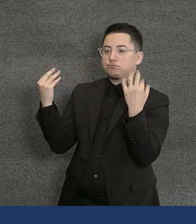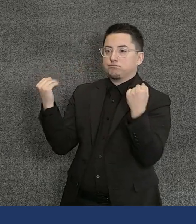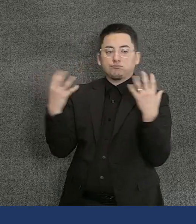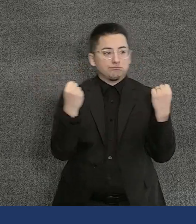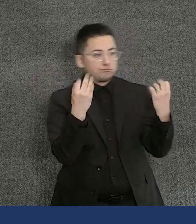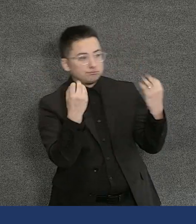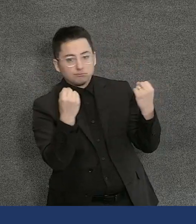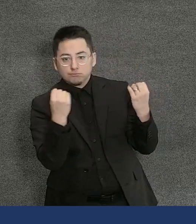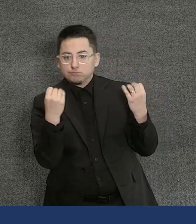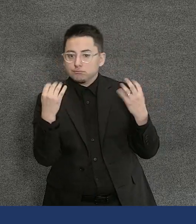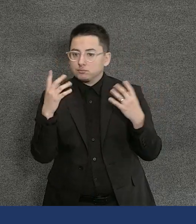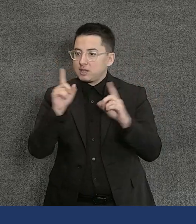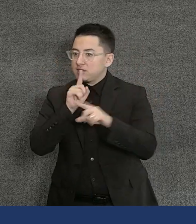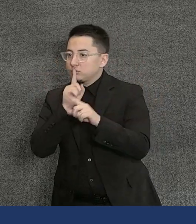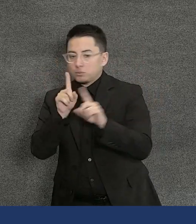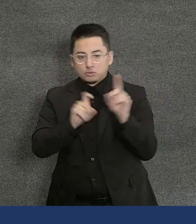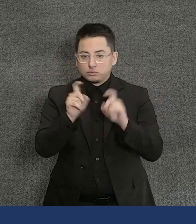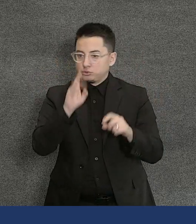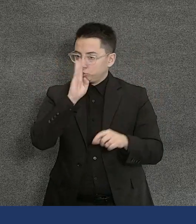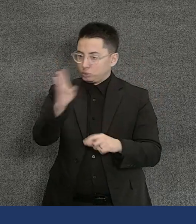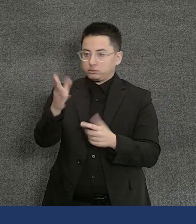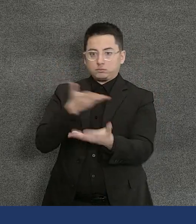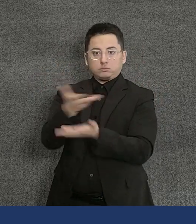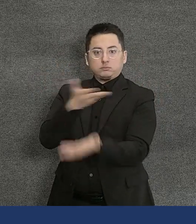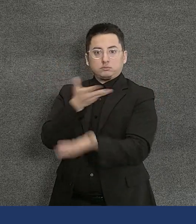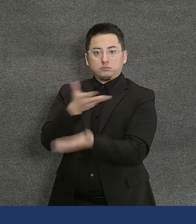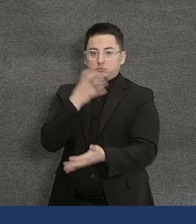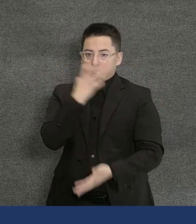I get asked a lot, given my job, why